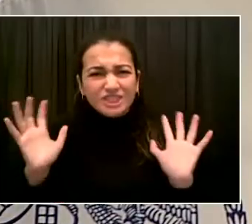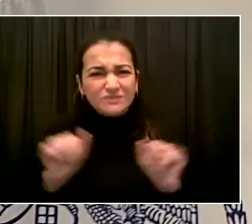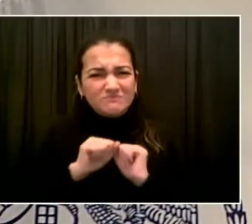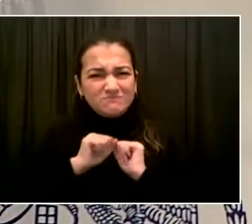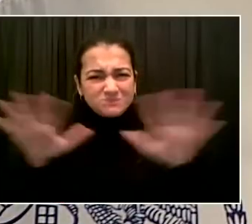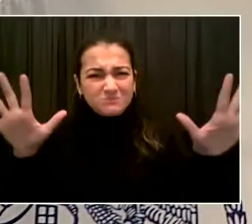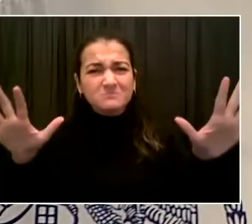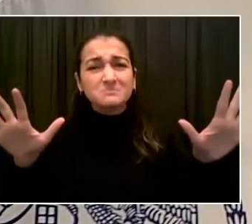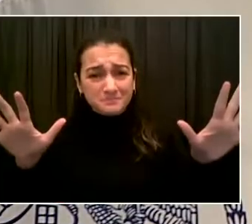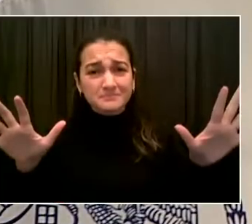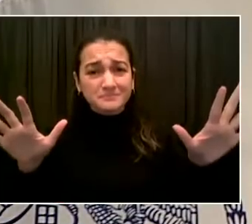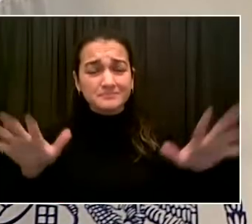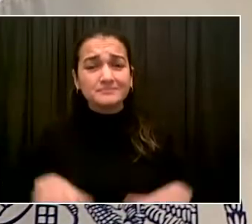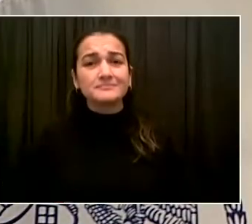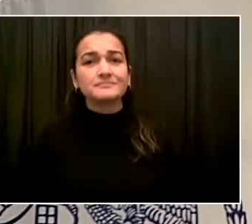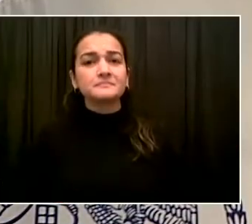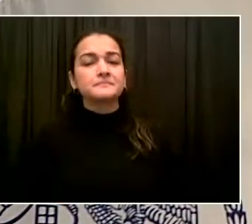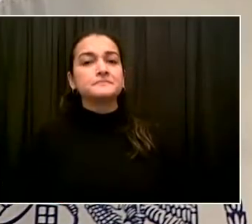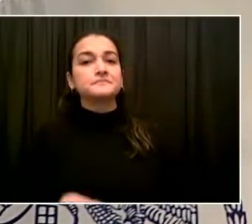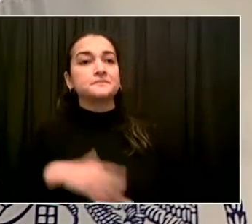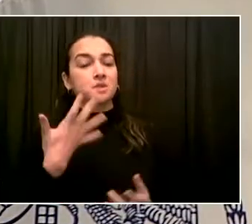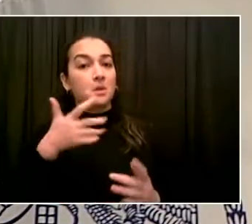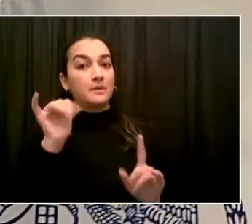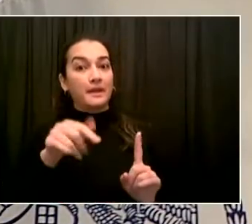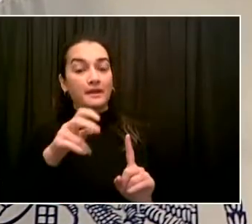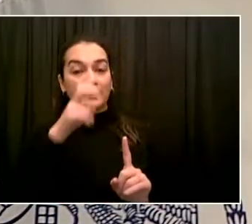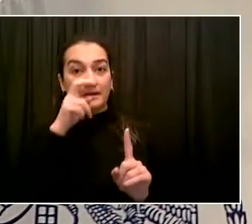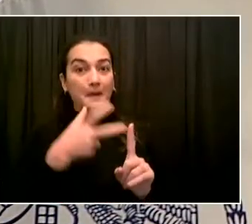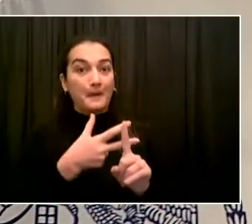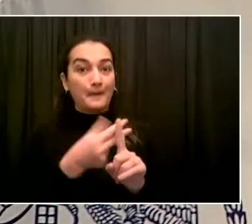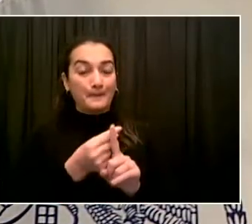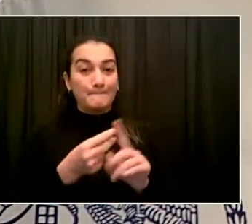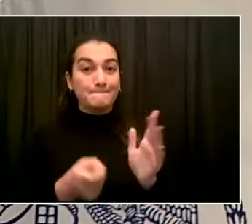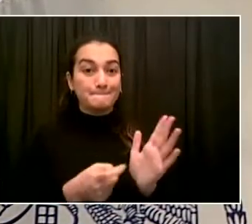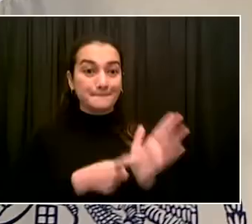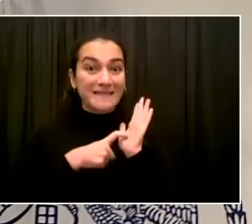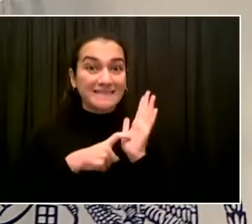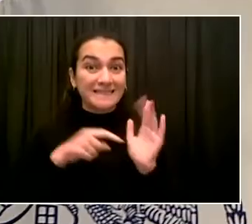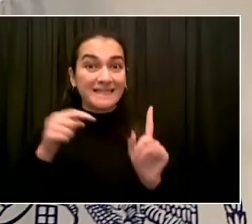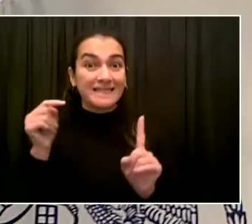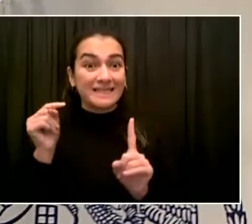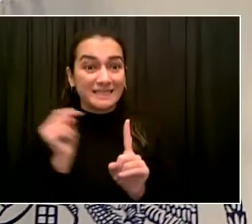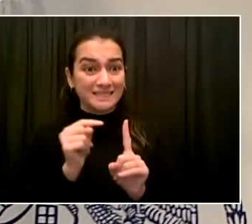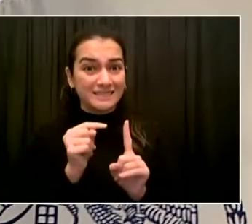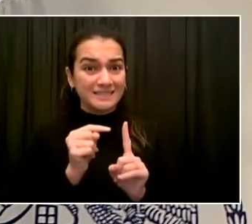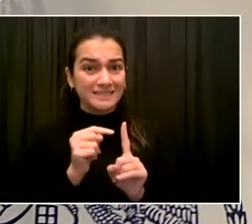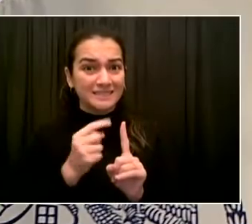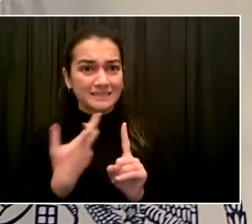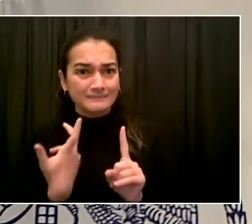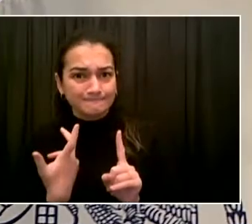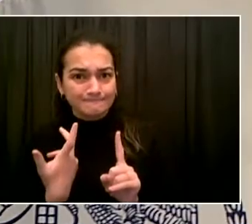ANNOUNCING OUR PREEMPTIVE AND WHO MUCH THEY ARE RAECTIVE,